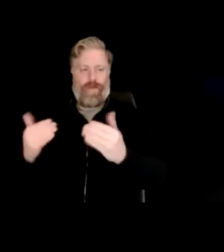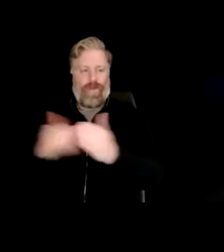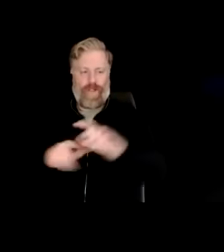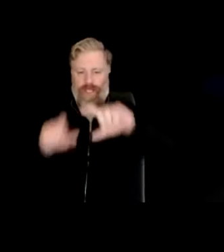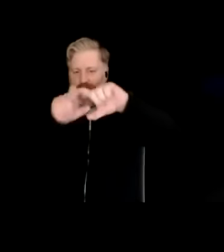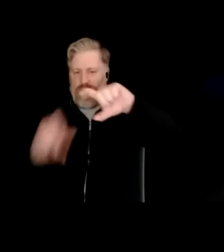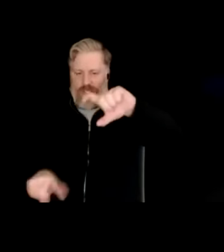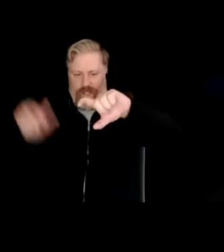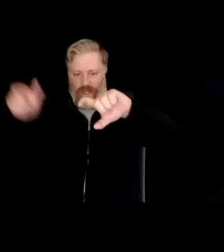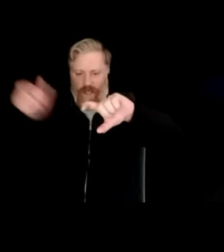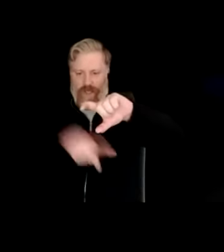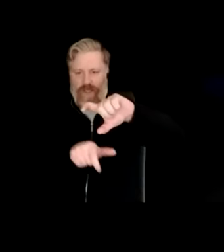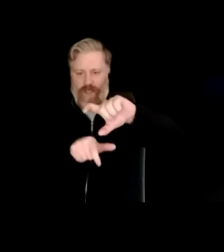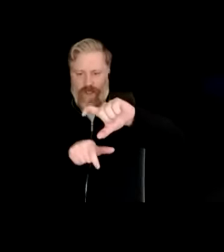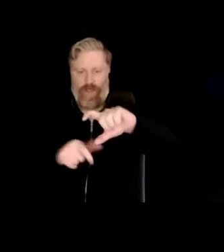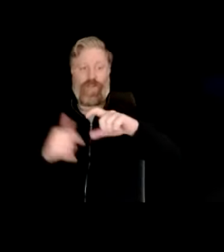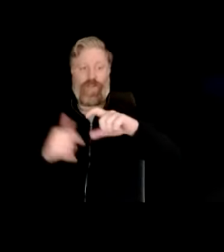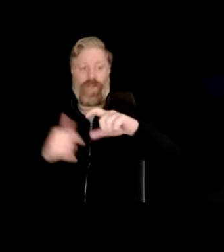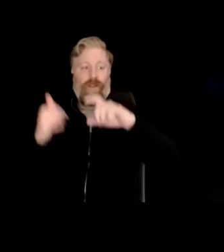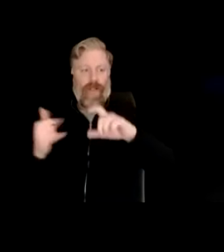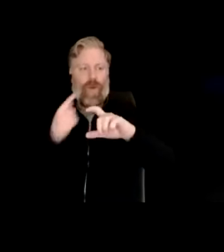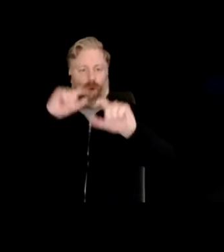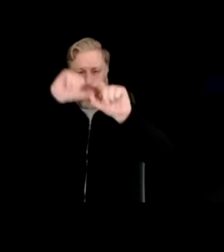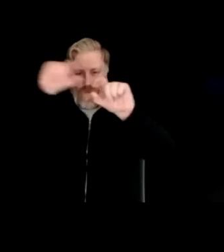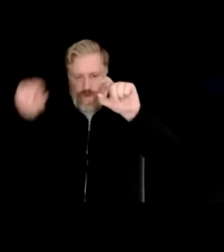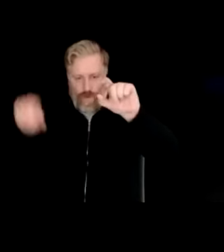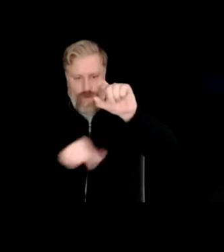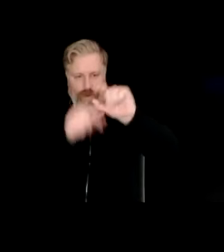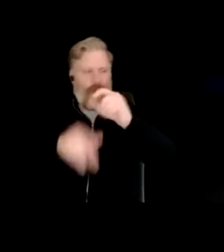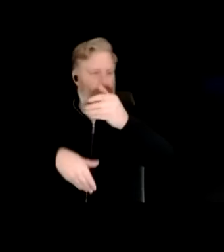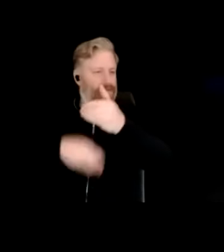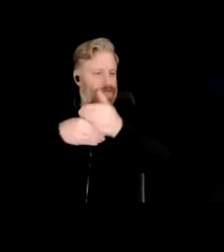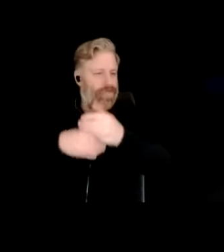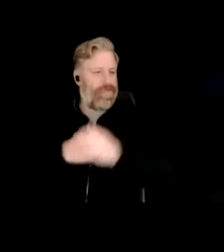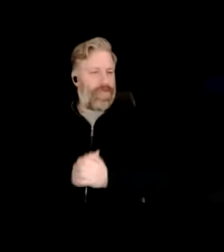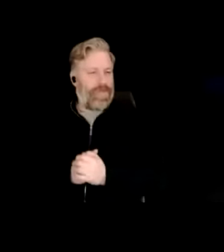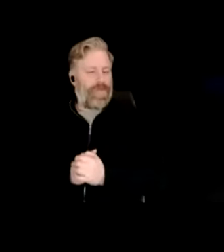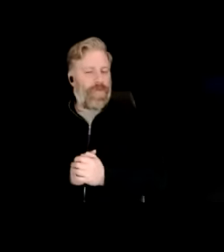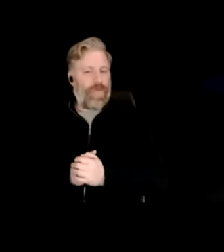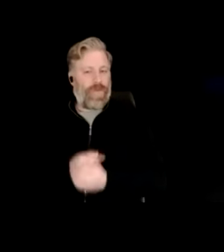now contained within a thinner of red circle. It tells us not only no,